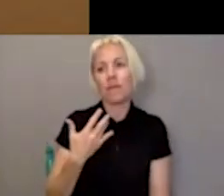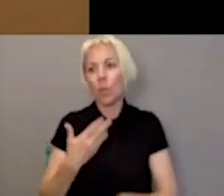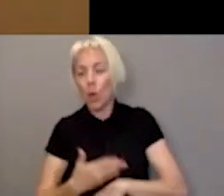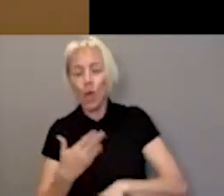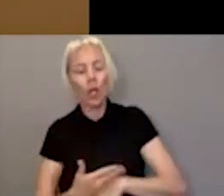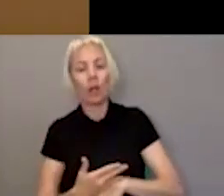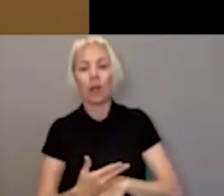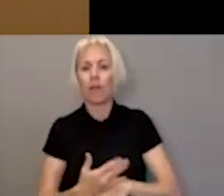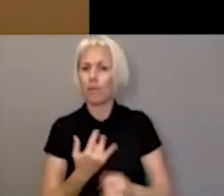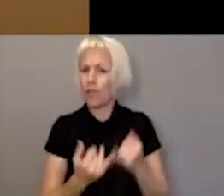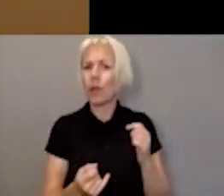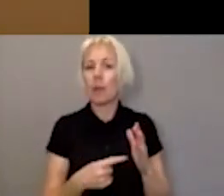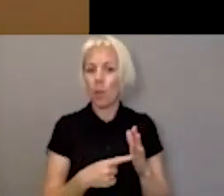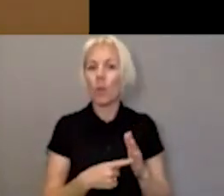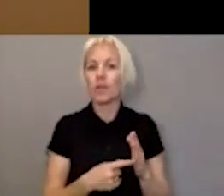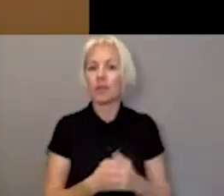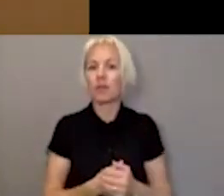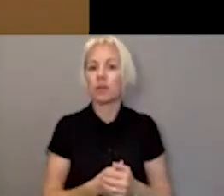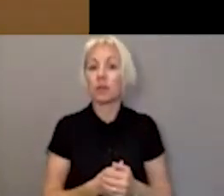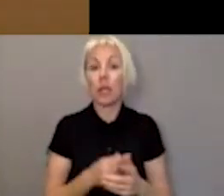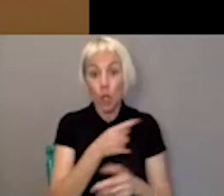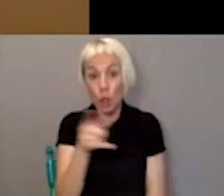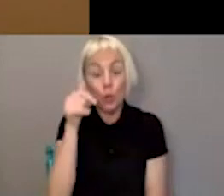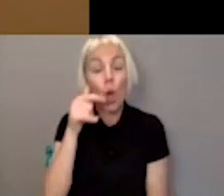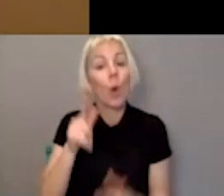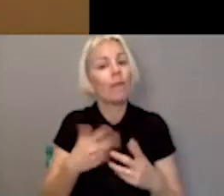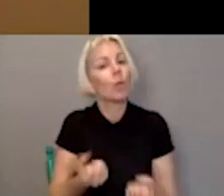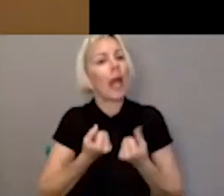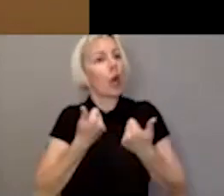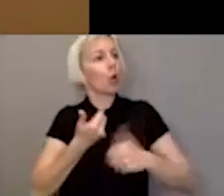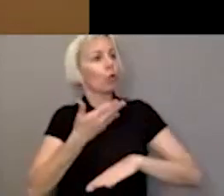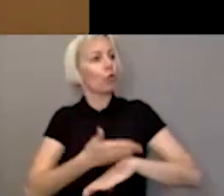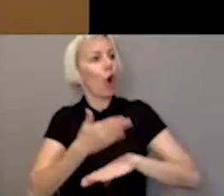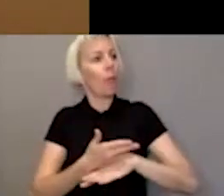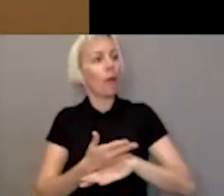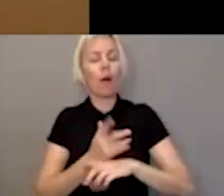a good job, we therefore have economic independence, and we can provide for ourselves and our families.